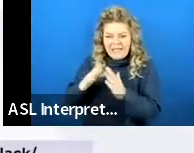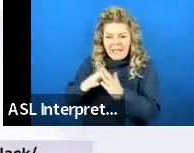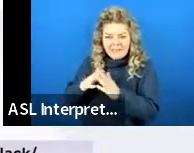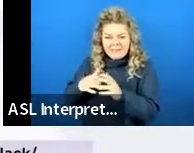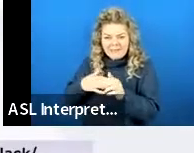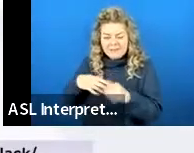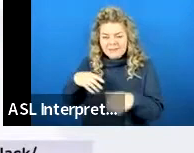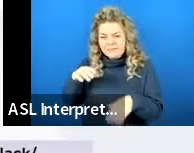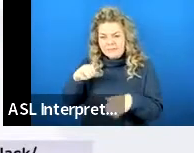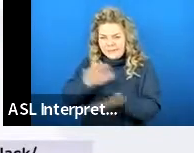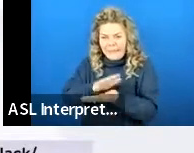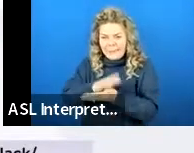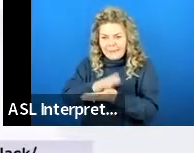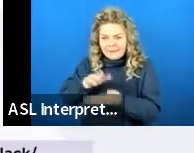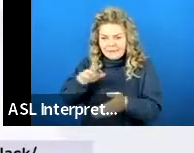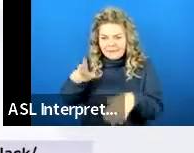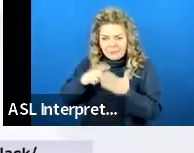international student experiences.